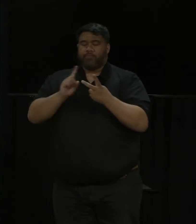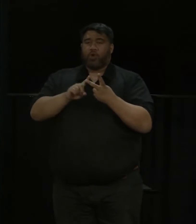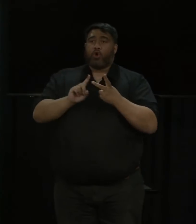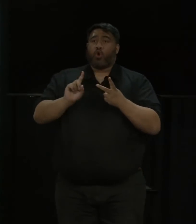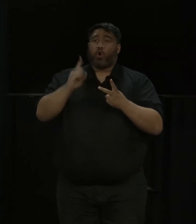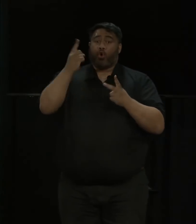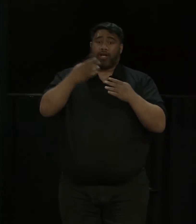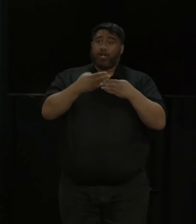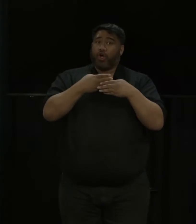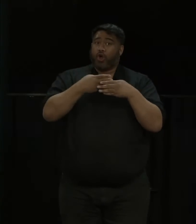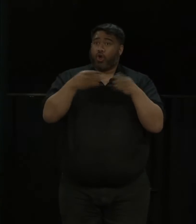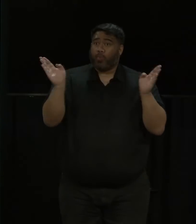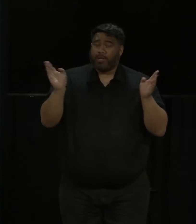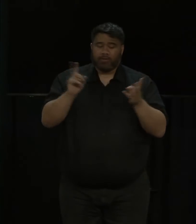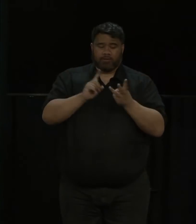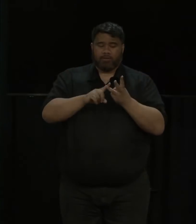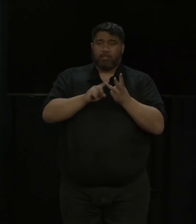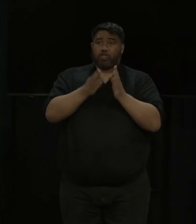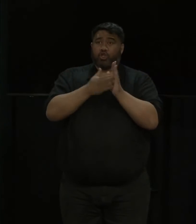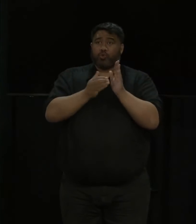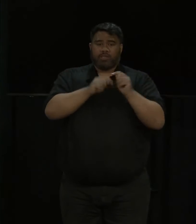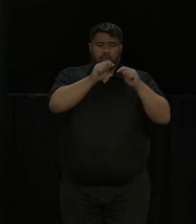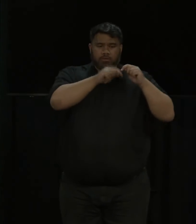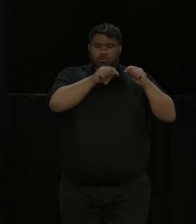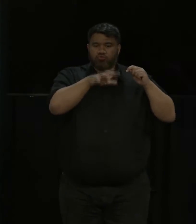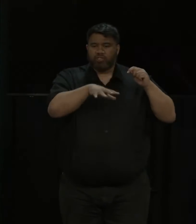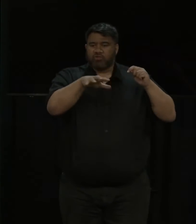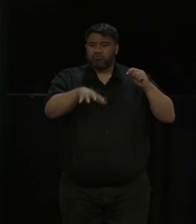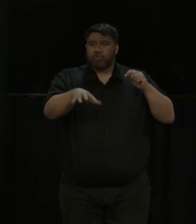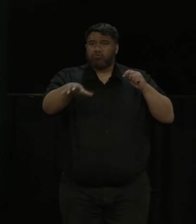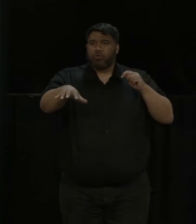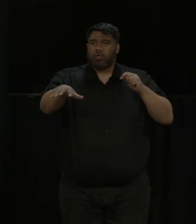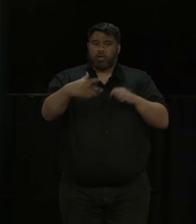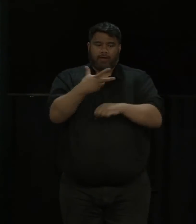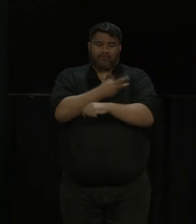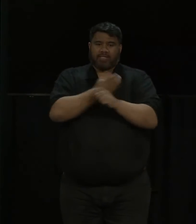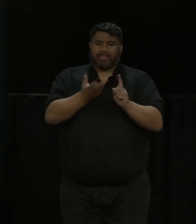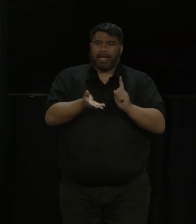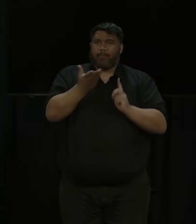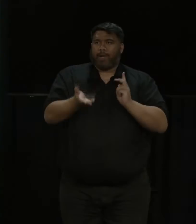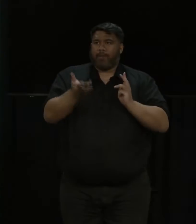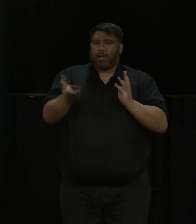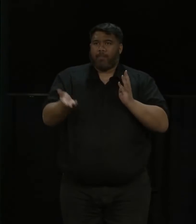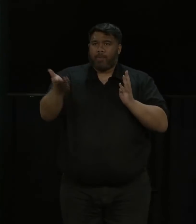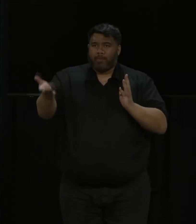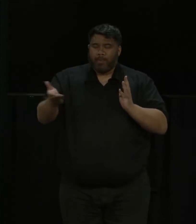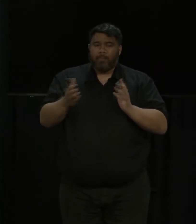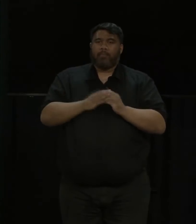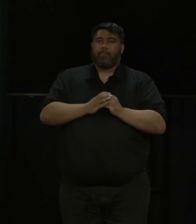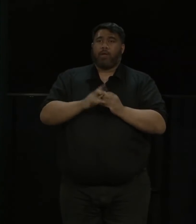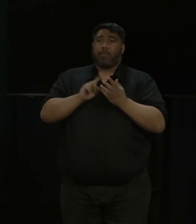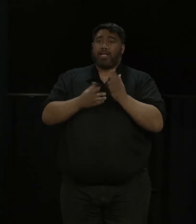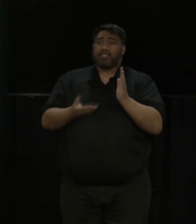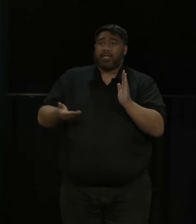bedding and of the traffic light system. And the lifting of the Auckland